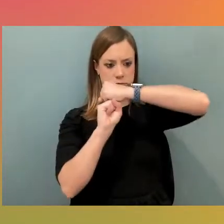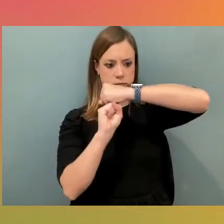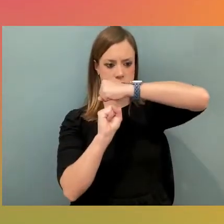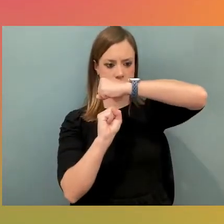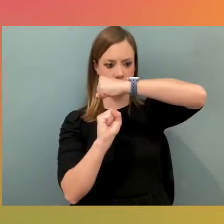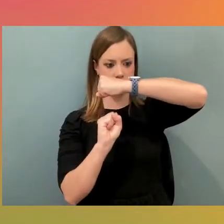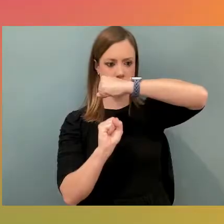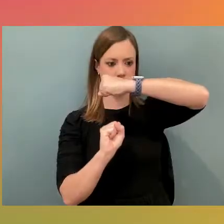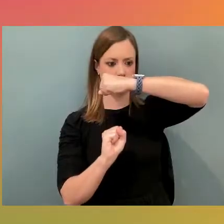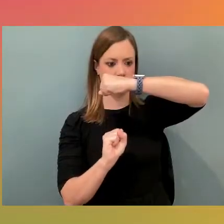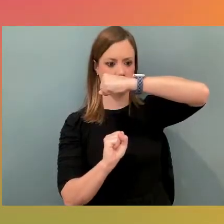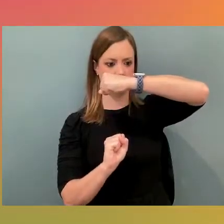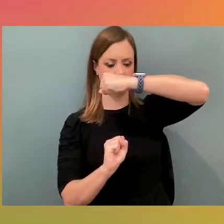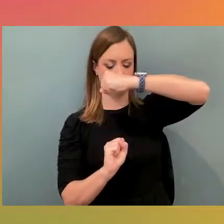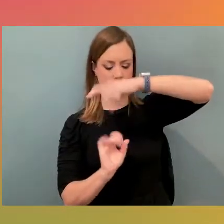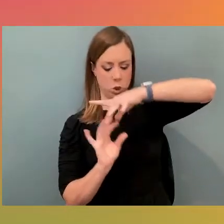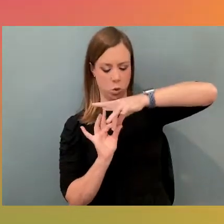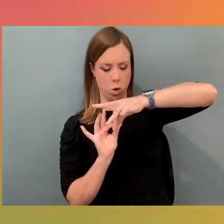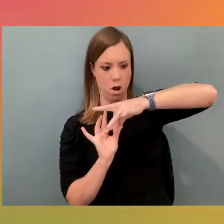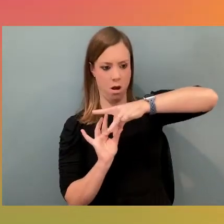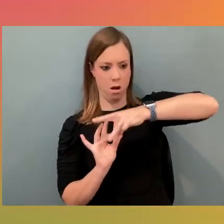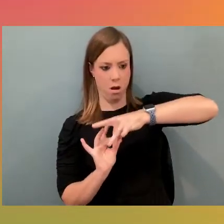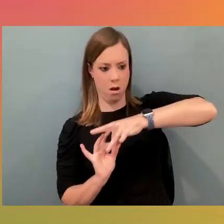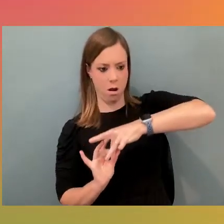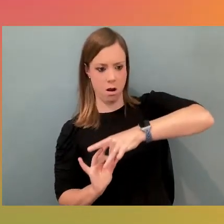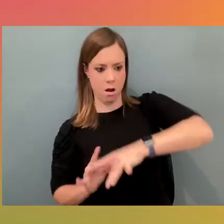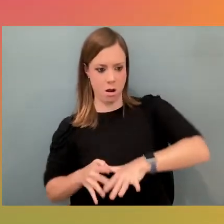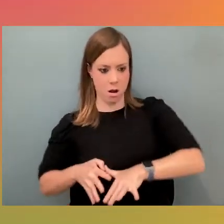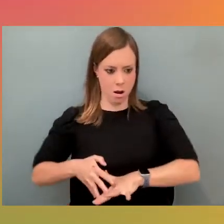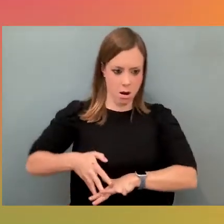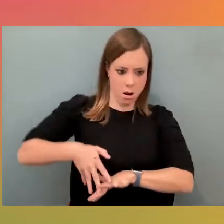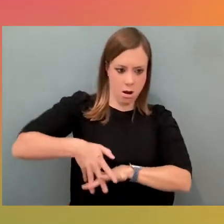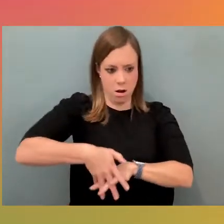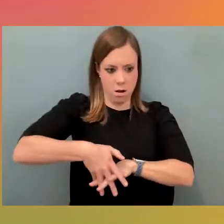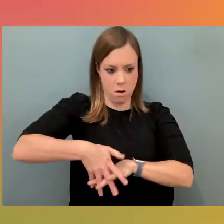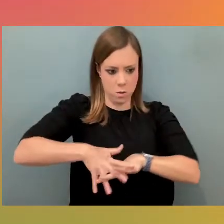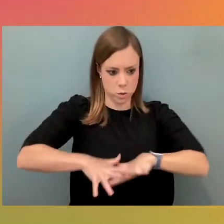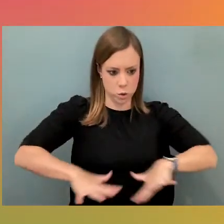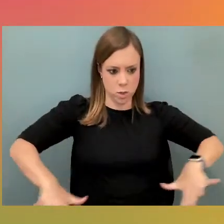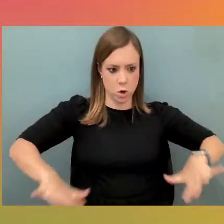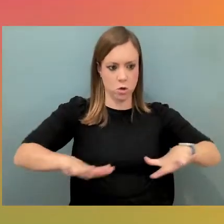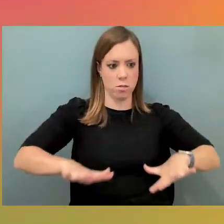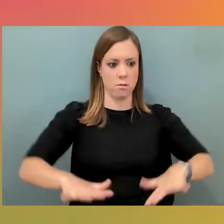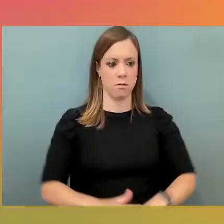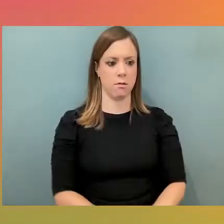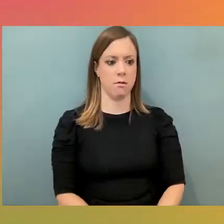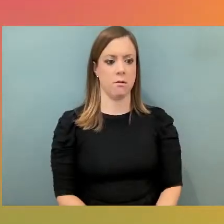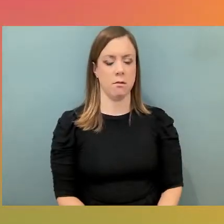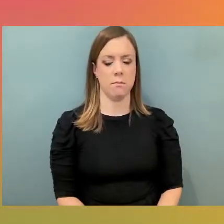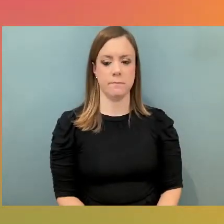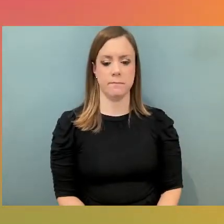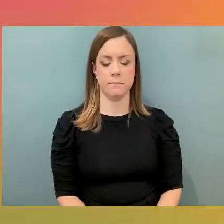AND THERE'S A FEELING YOUR